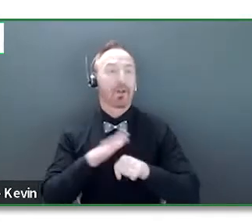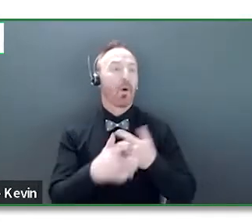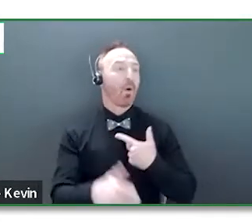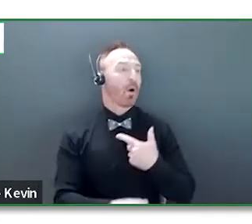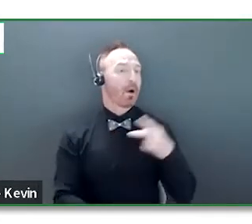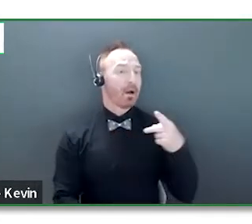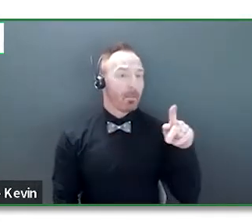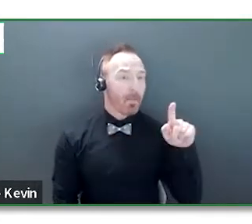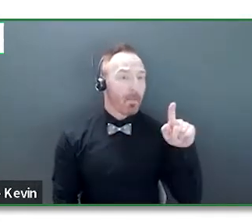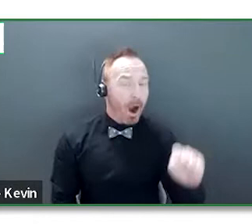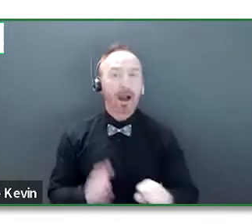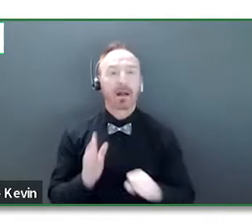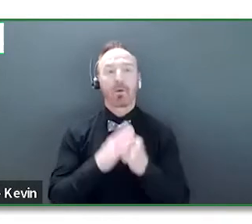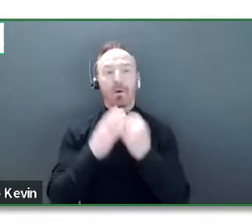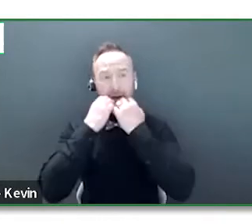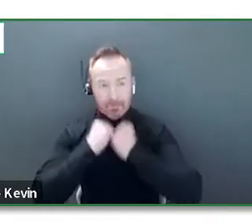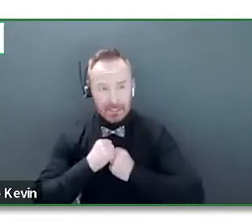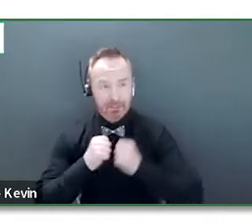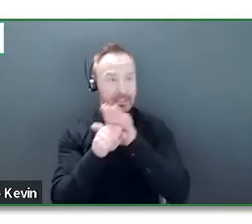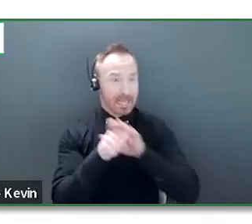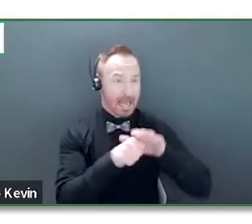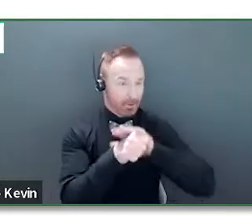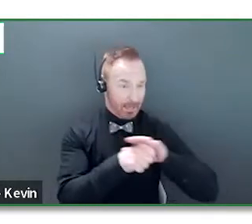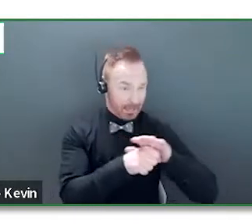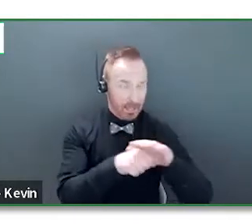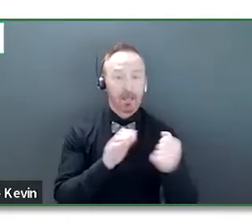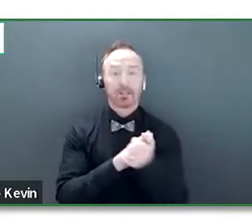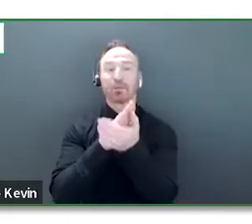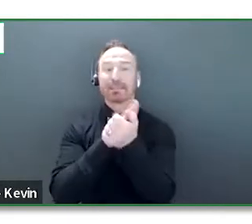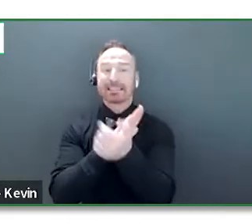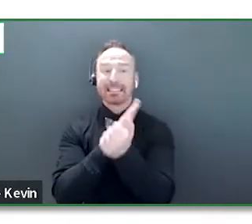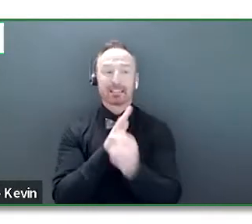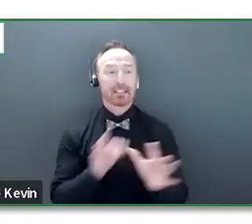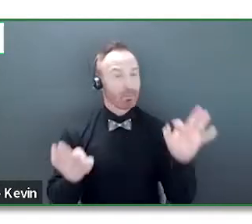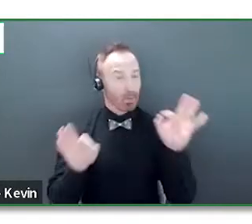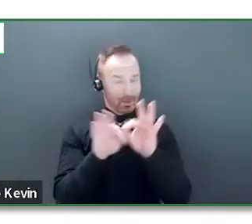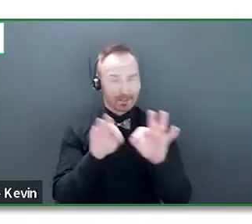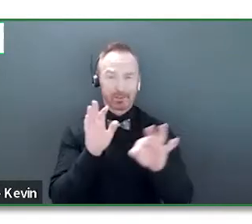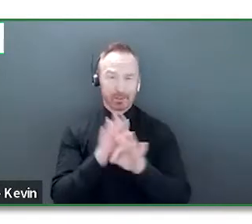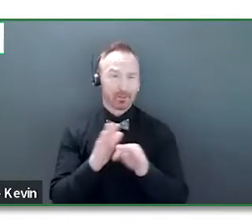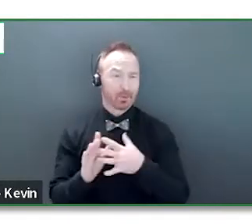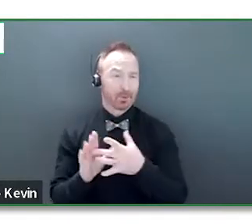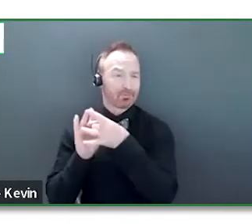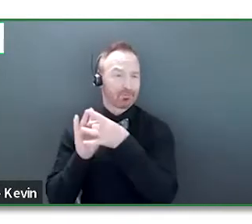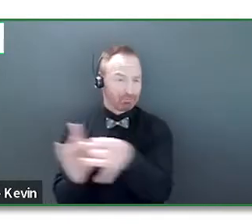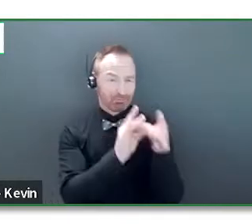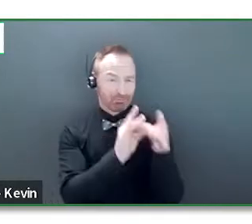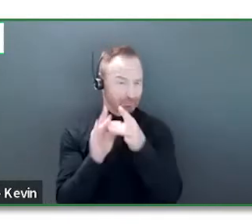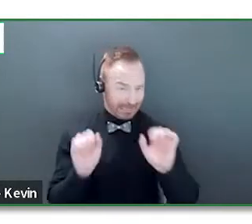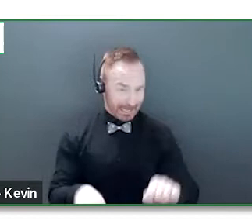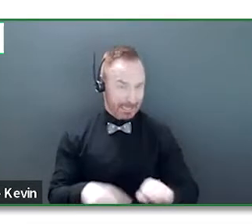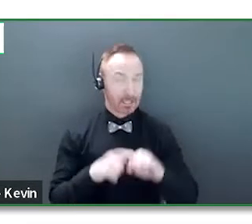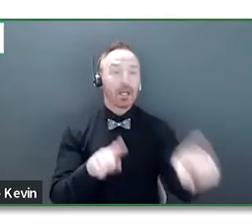and those skill sets are transferable. So I wanted to cover with you today in national historic sites the type of facilities that we have.